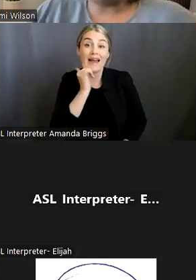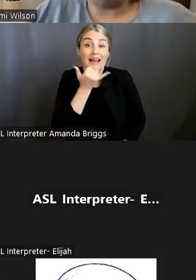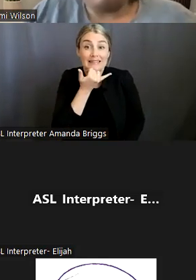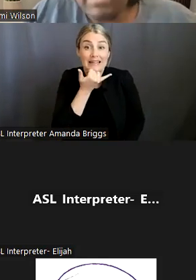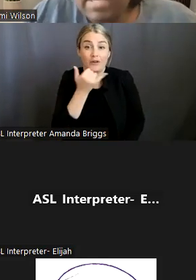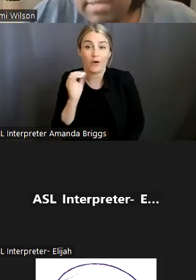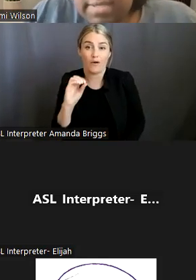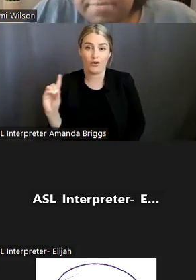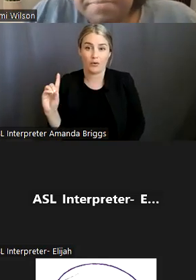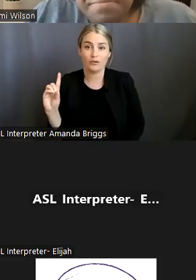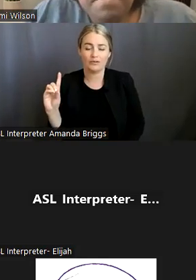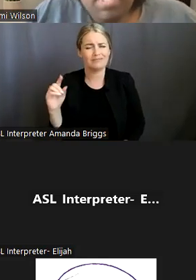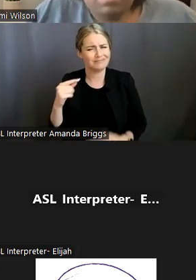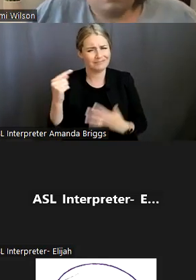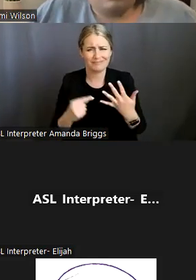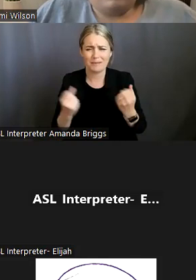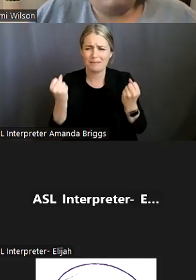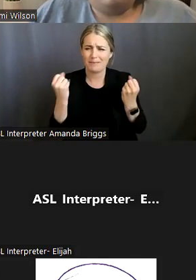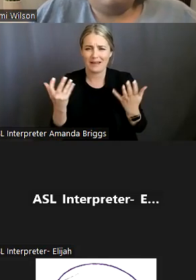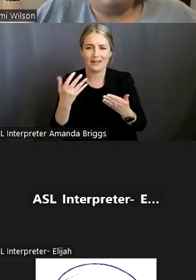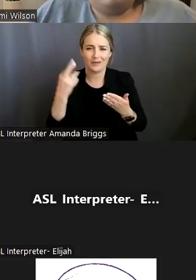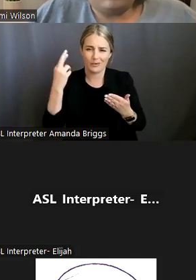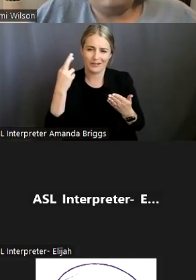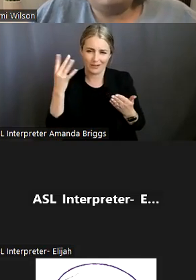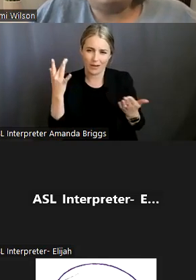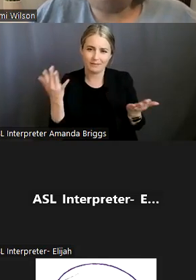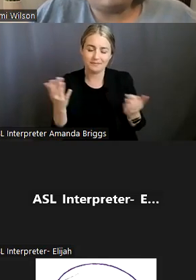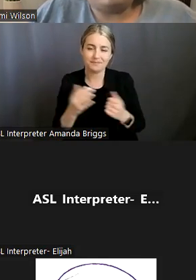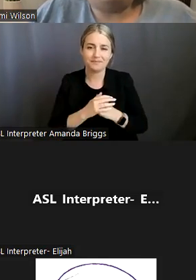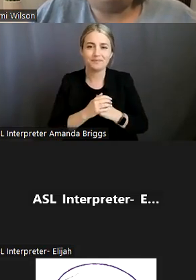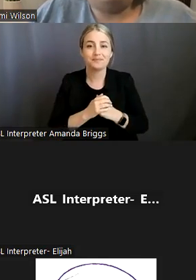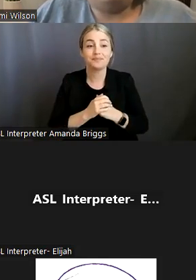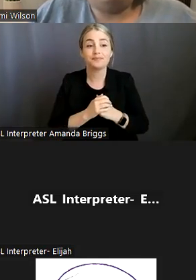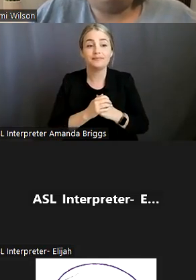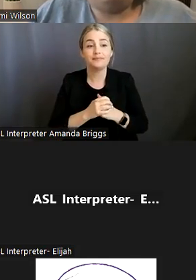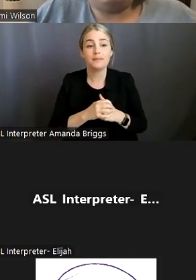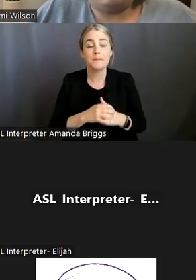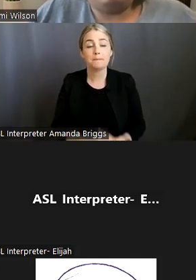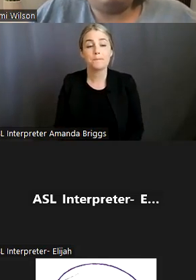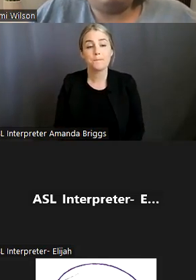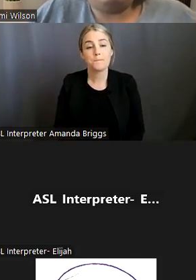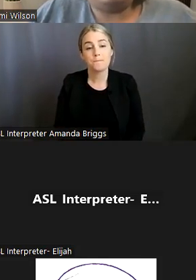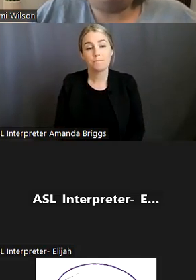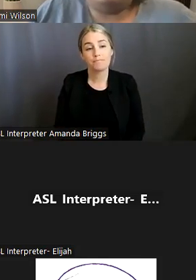many reasons. And this goes back to substance